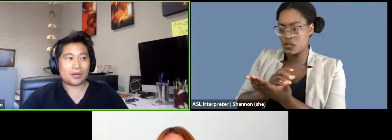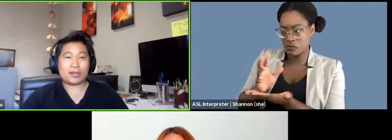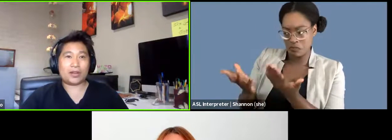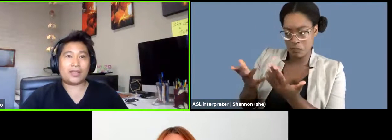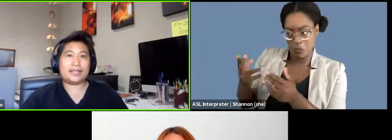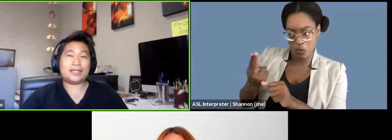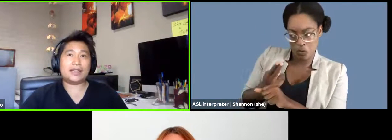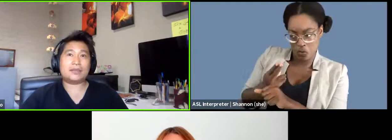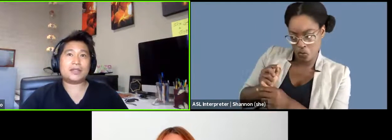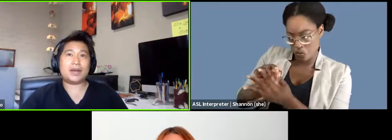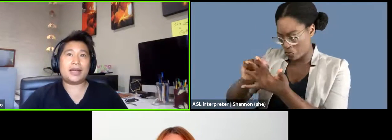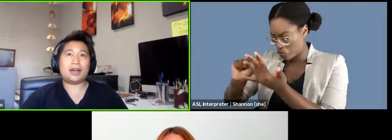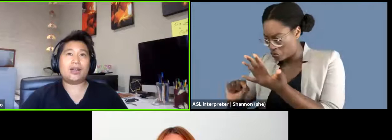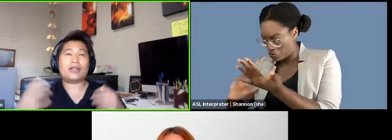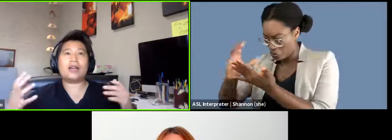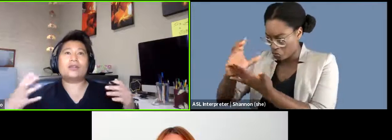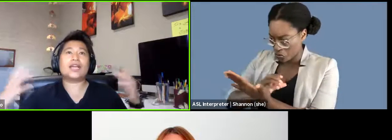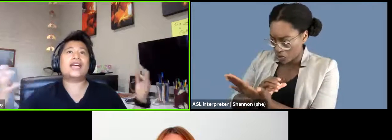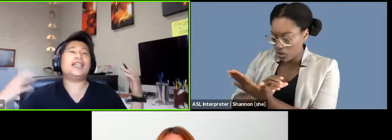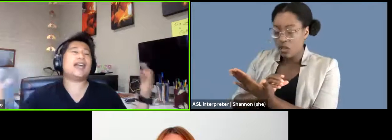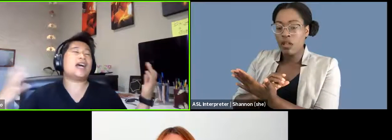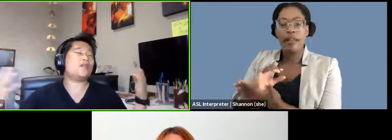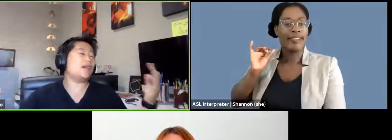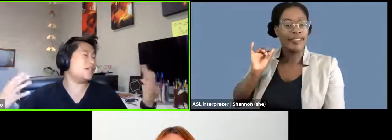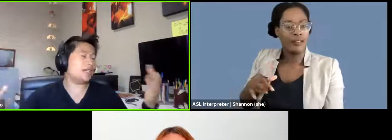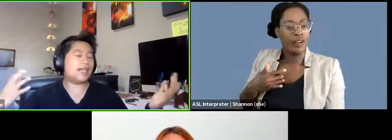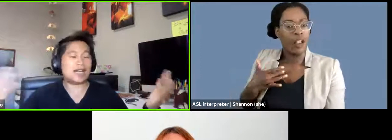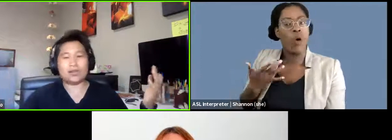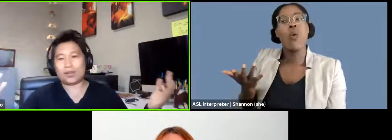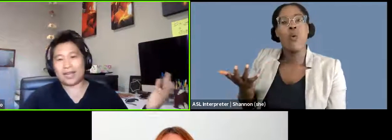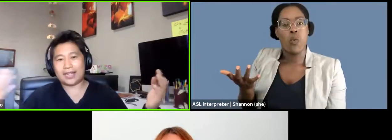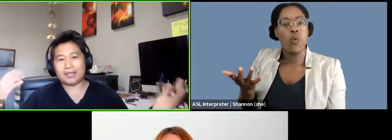Quite frankly, it didn't come to mind. All I thought was I need outrage, outcry, and I